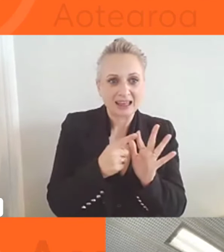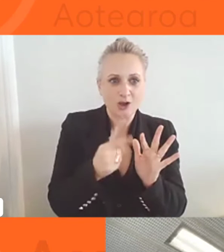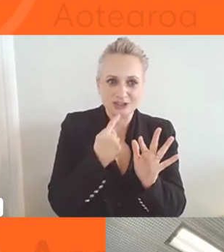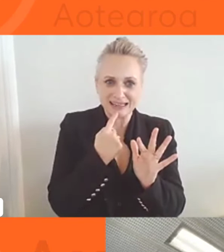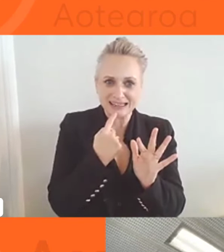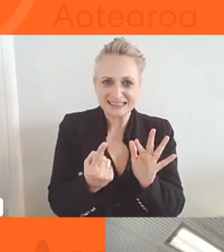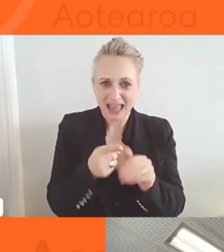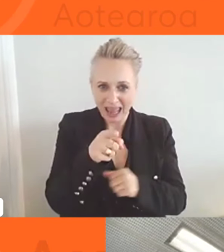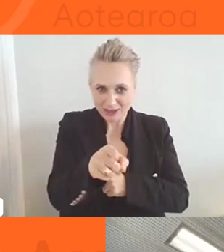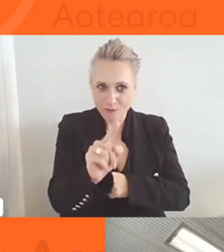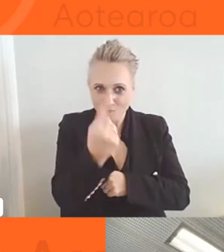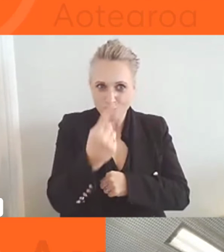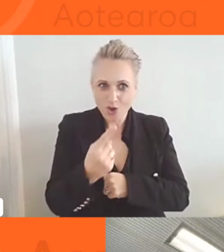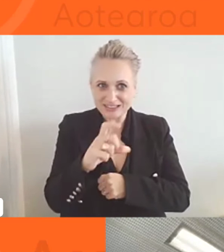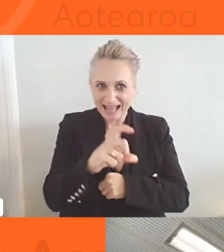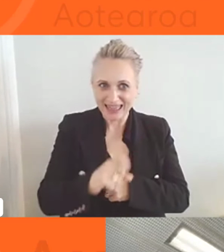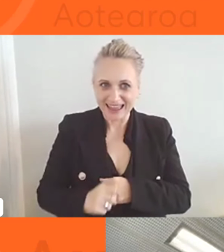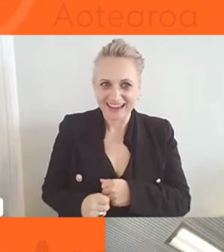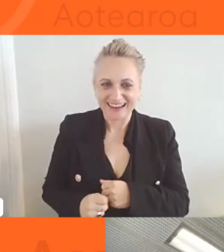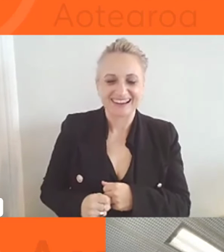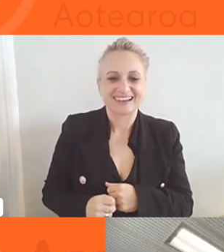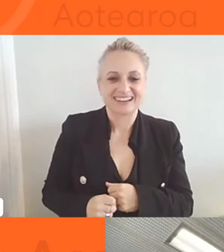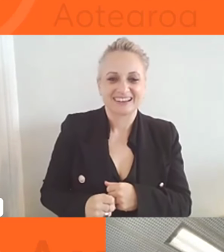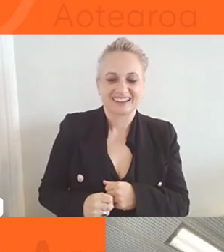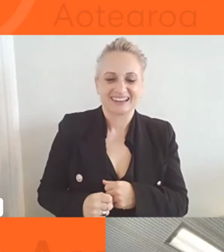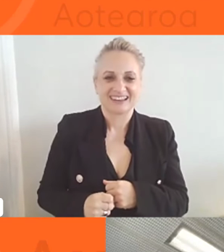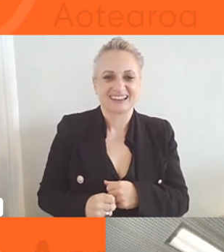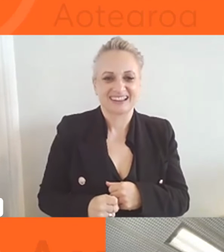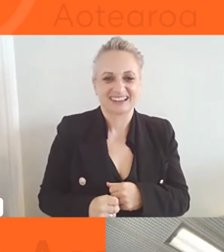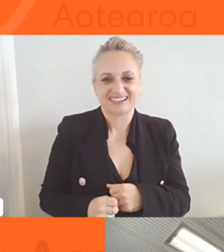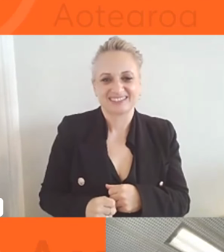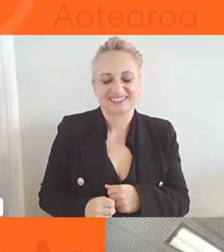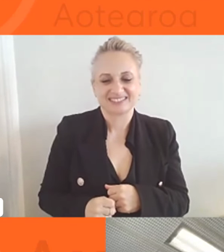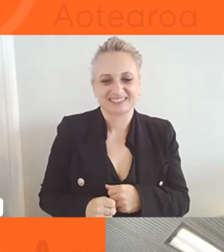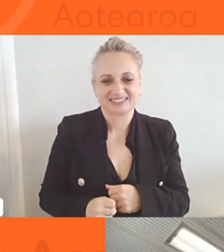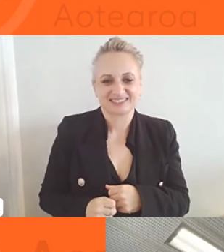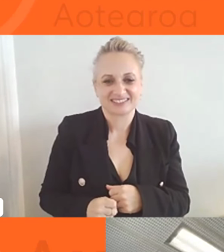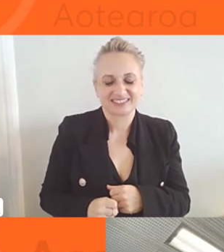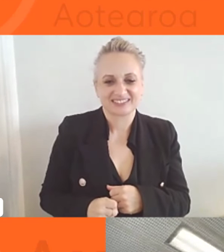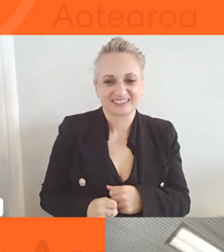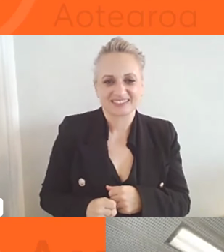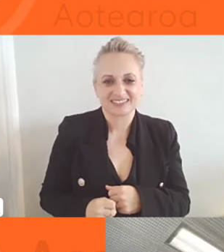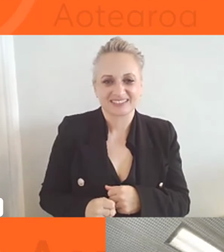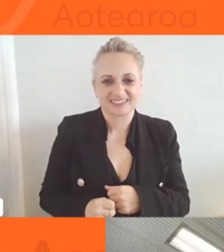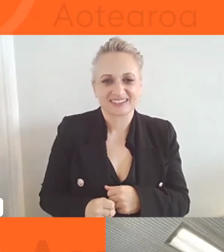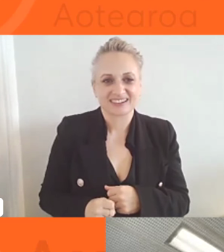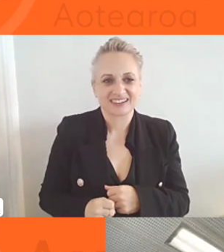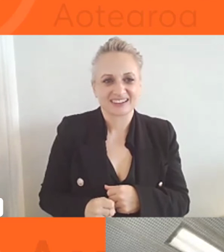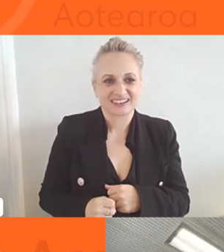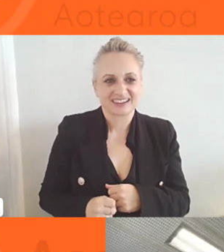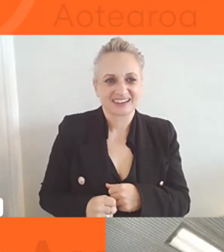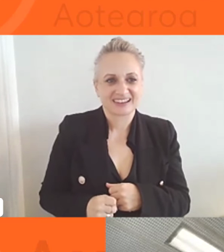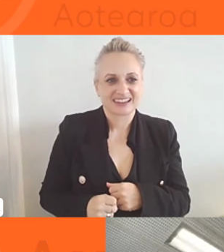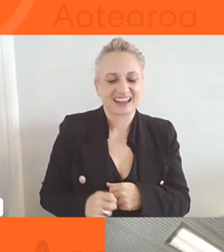Well, actually I think Dr Huhana has done a great job of introducing